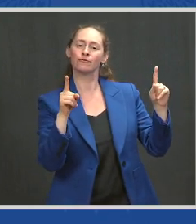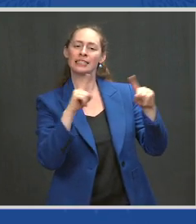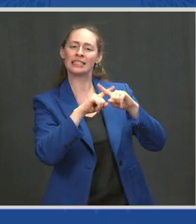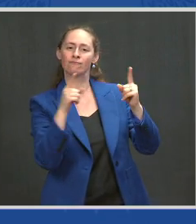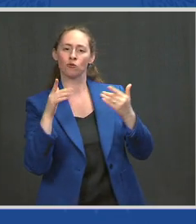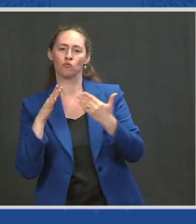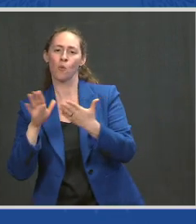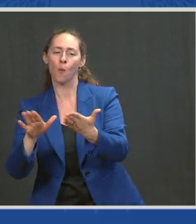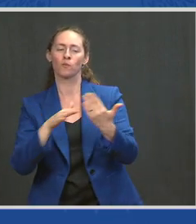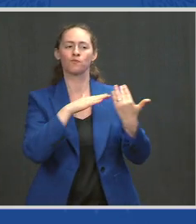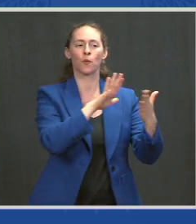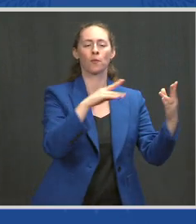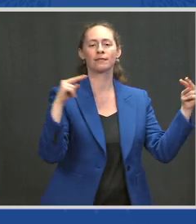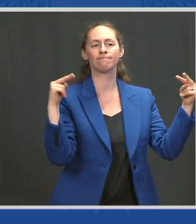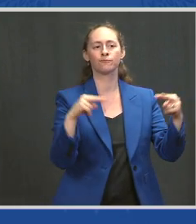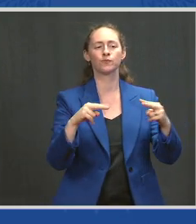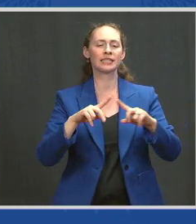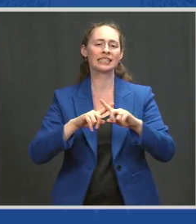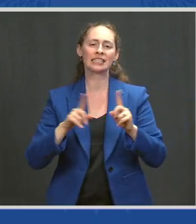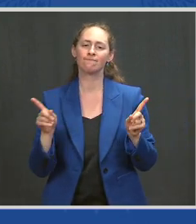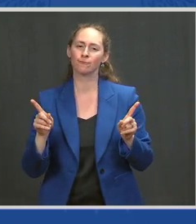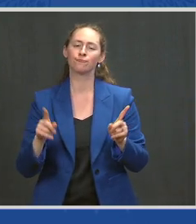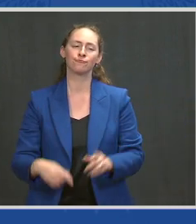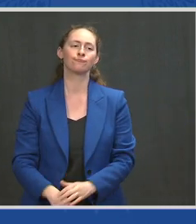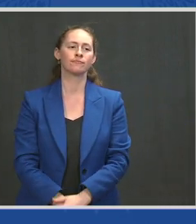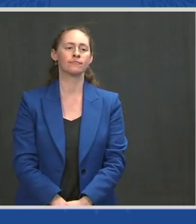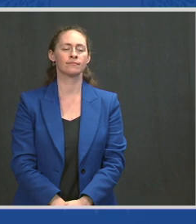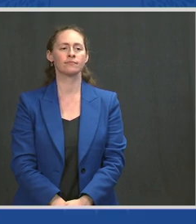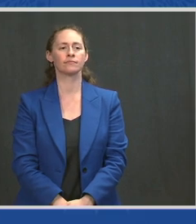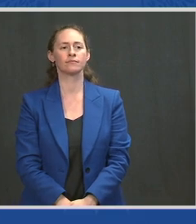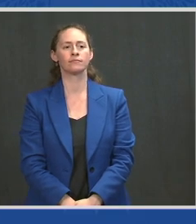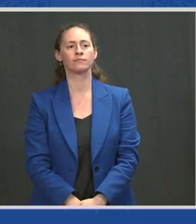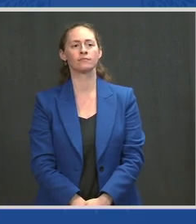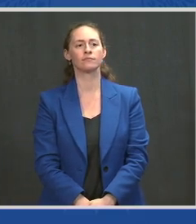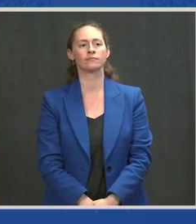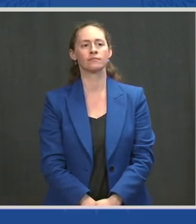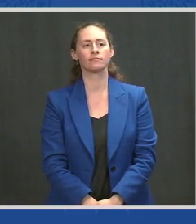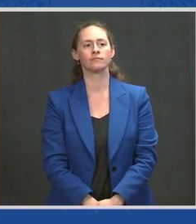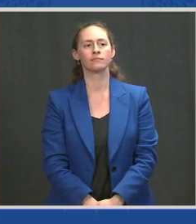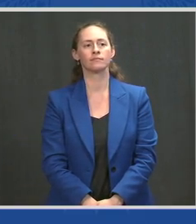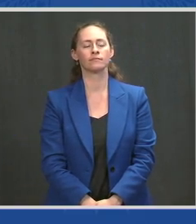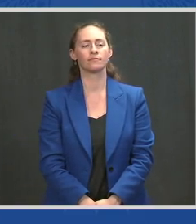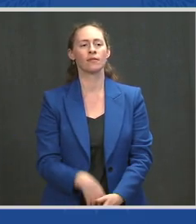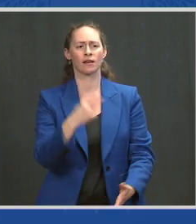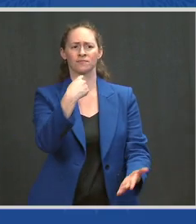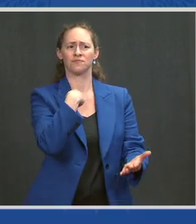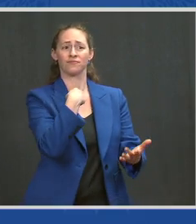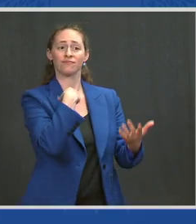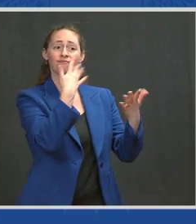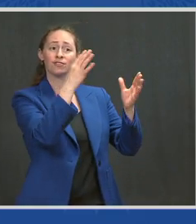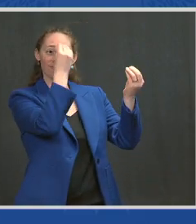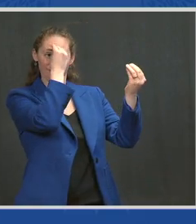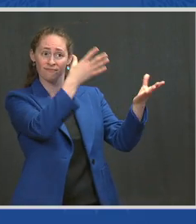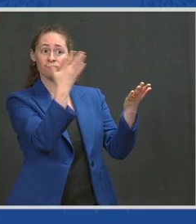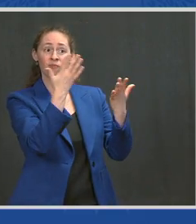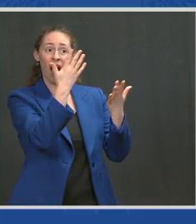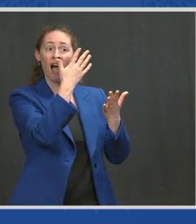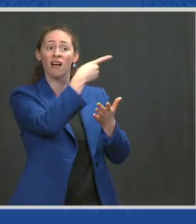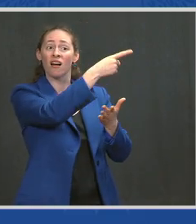And, you know, there's a couple of really good biogra- -- I told him I read a couple -- I read most everything he's written and the speeches he's made.